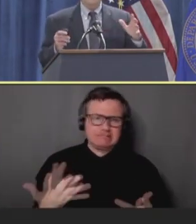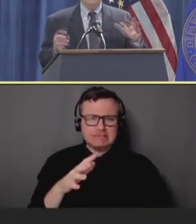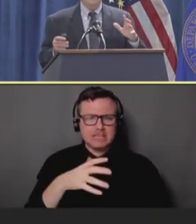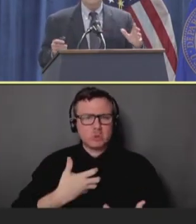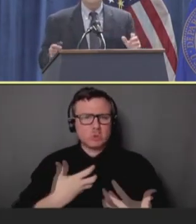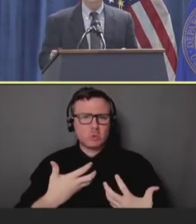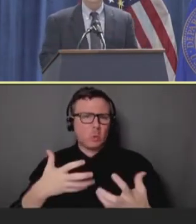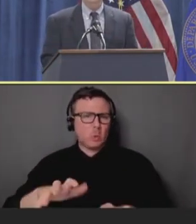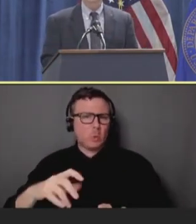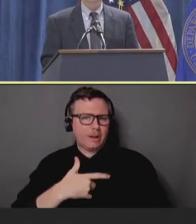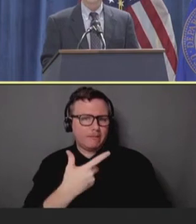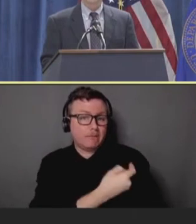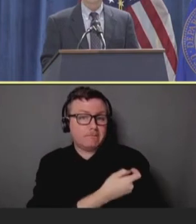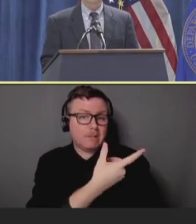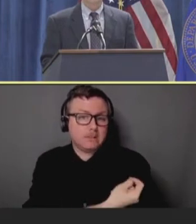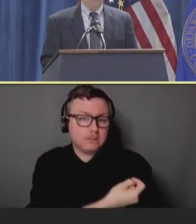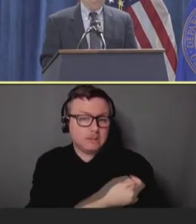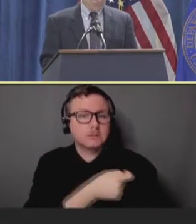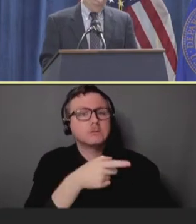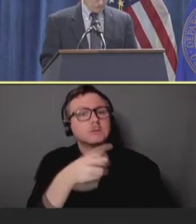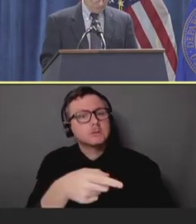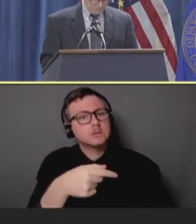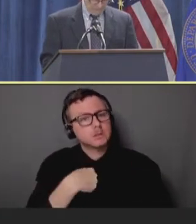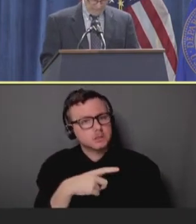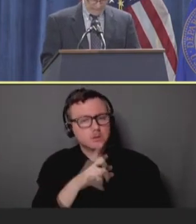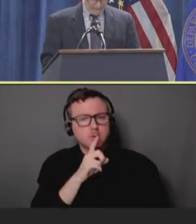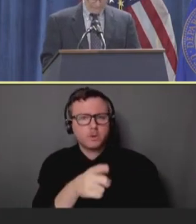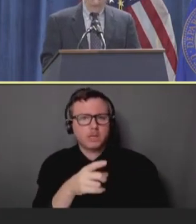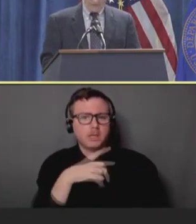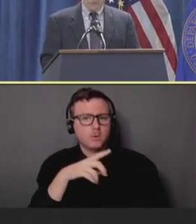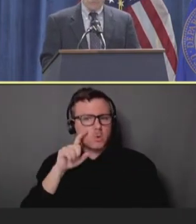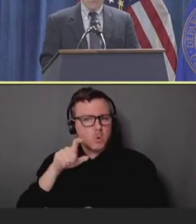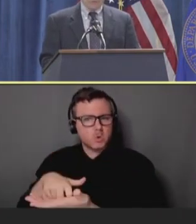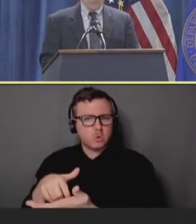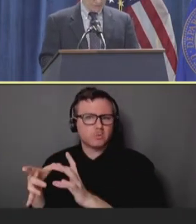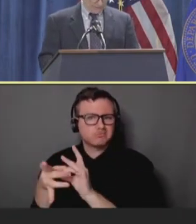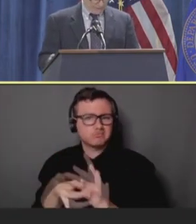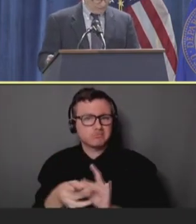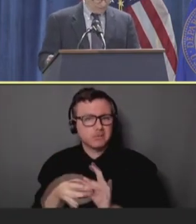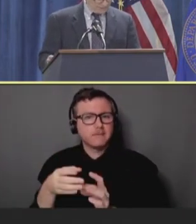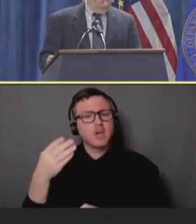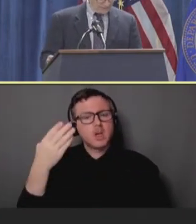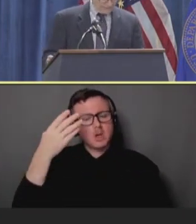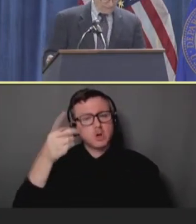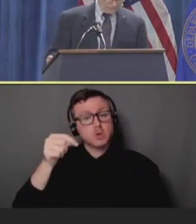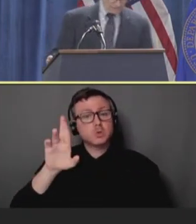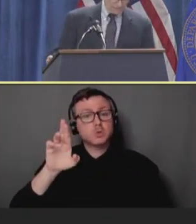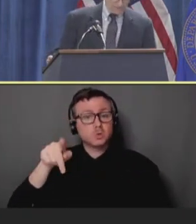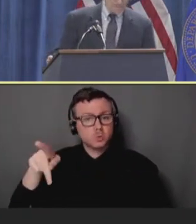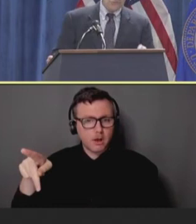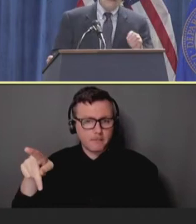large discussion of the Trump administration. And for obvious reasons I don't want to get -- I'm not going to get deeply into this,